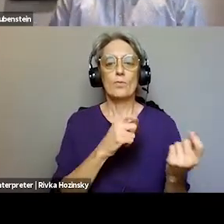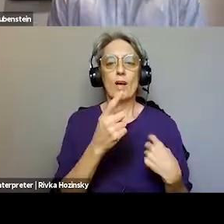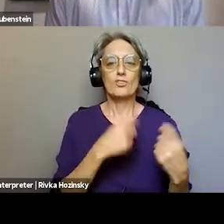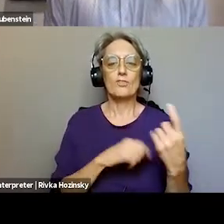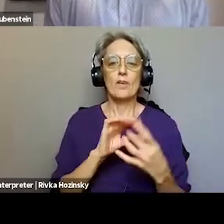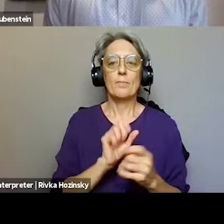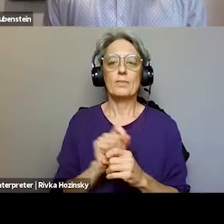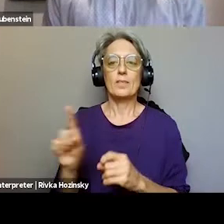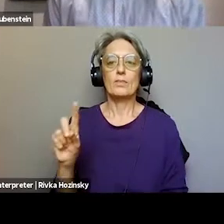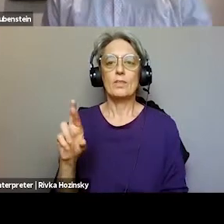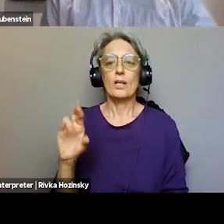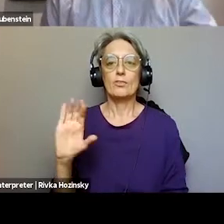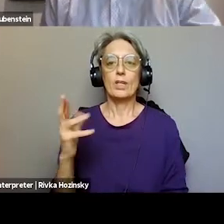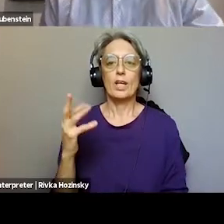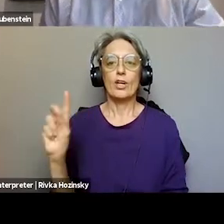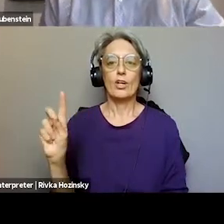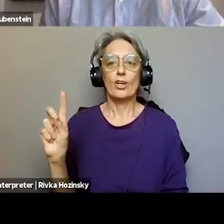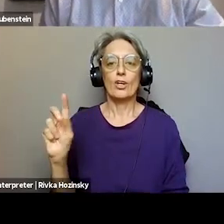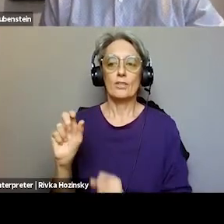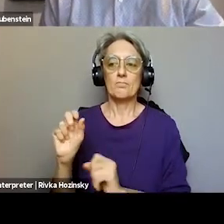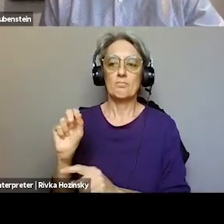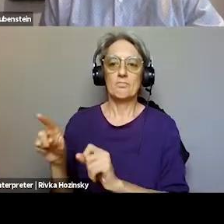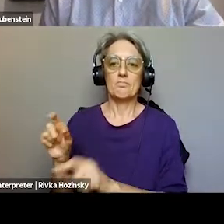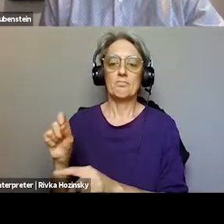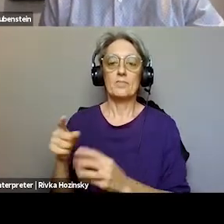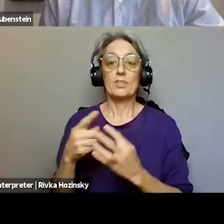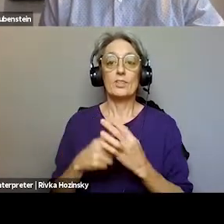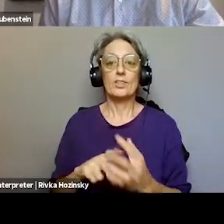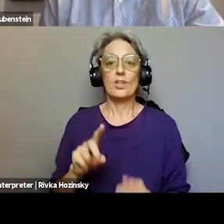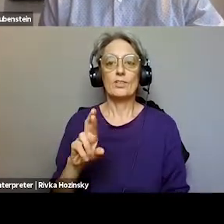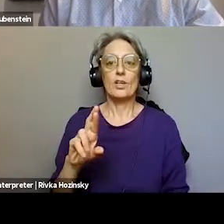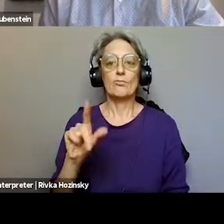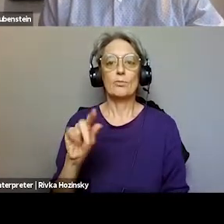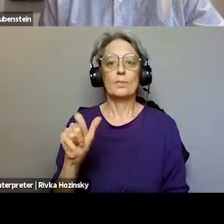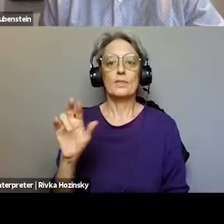And we're going to start today' presentation with Dr. Rubenstein. So over to you Eric.